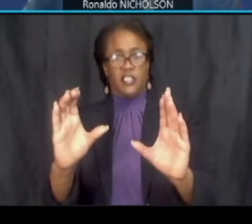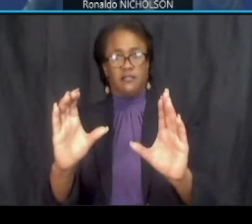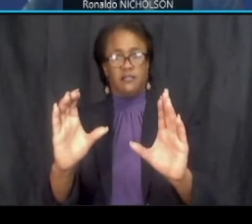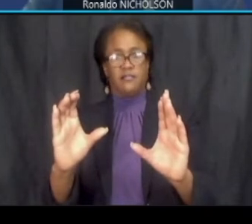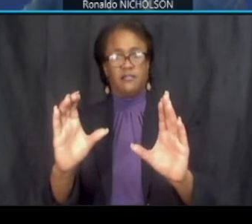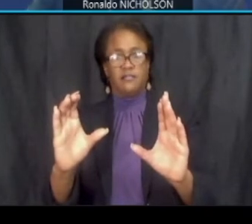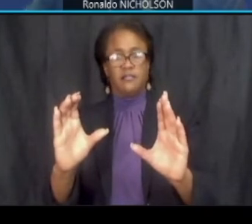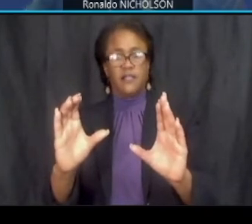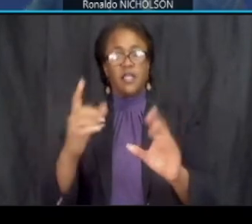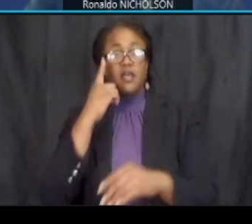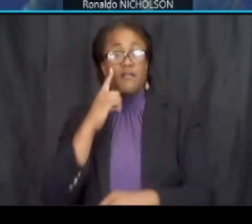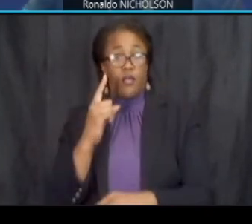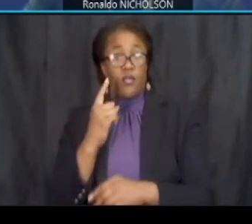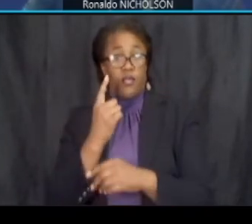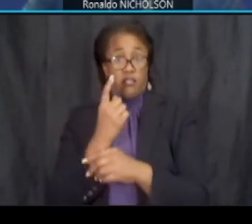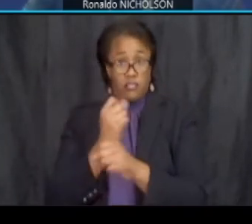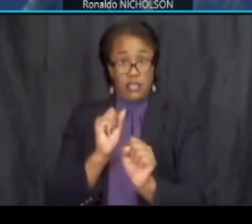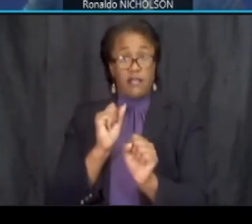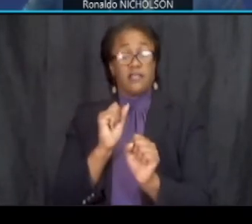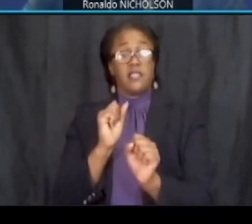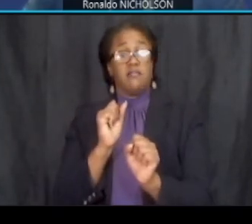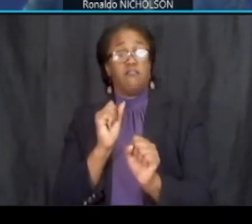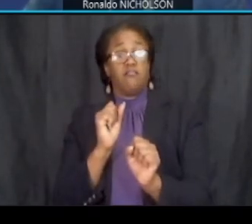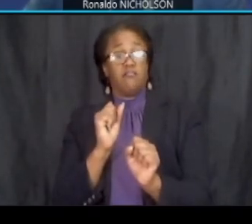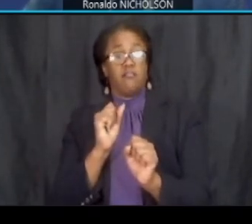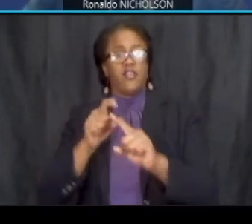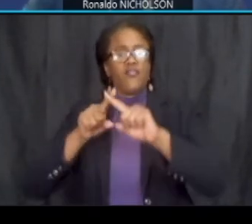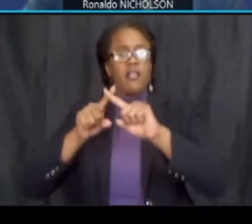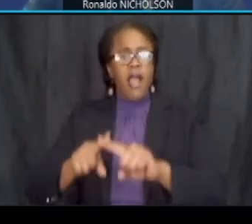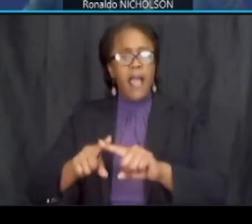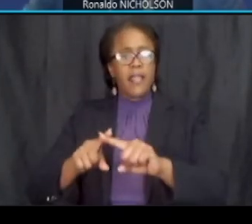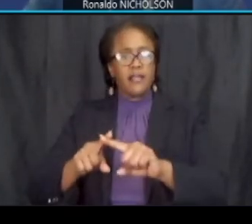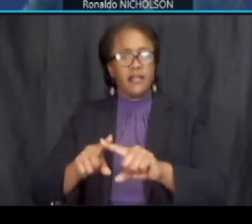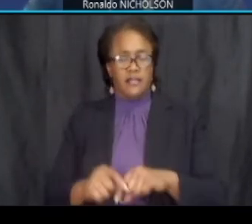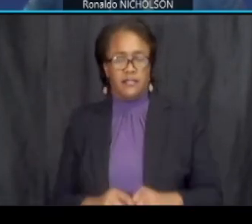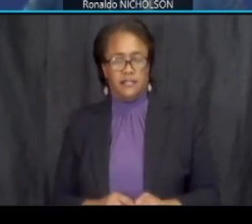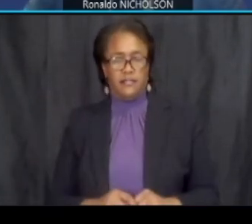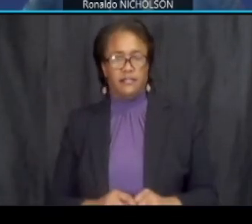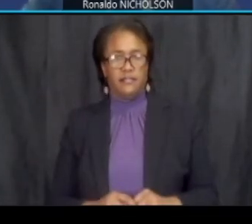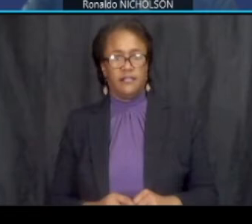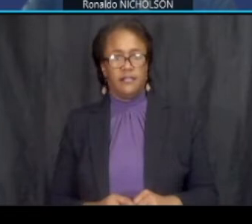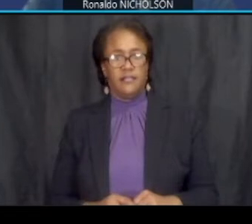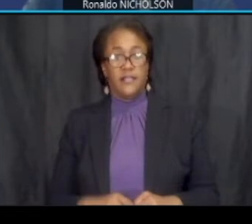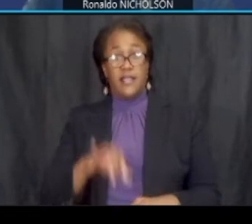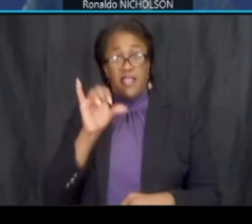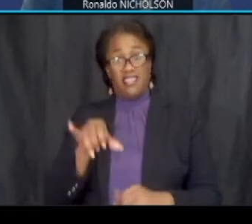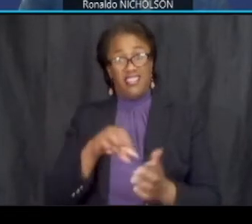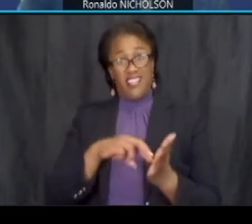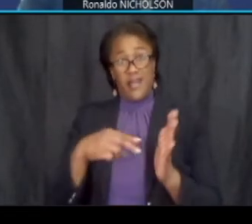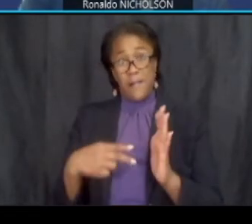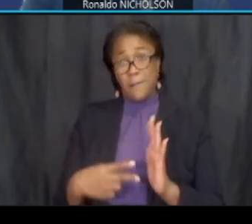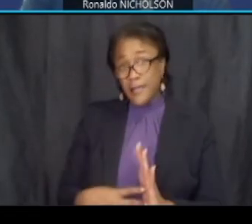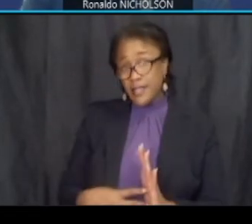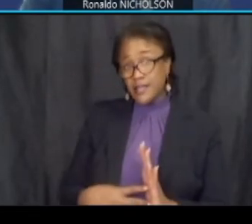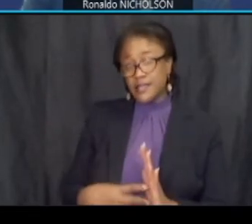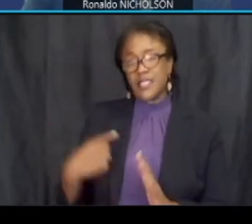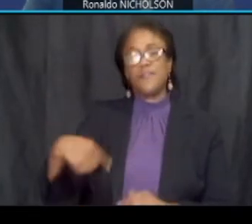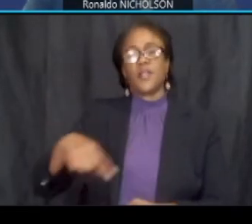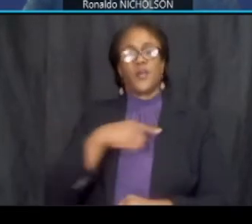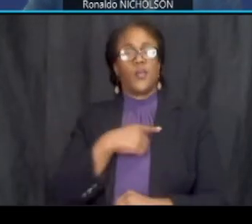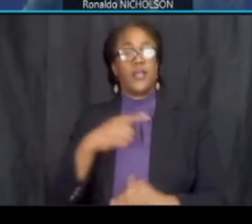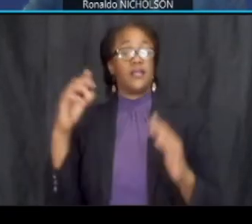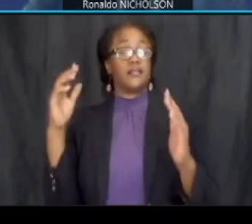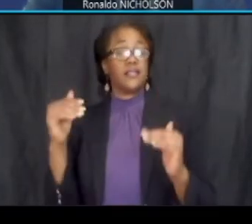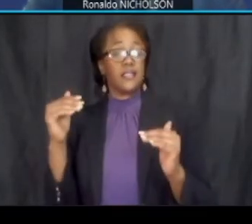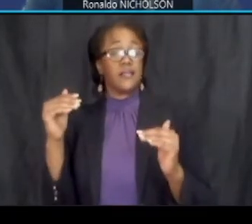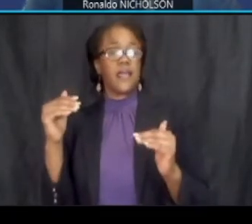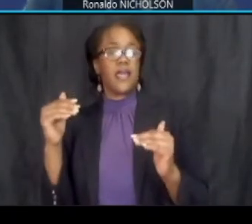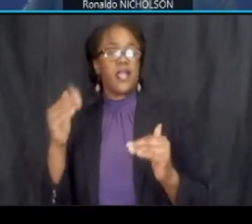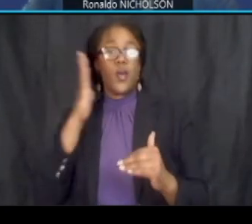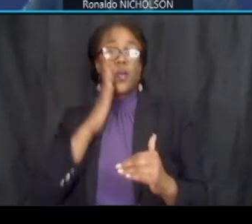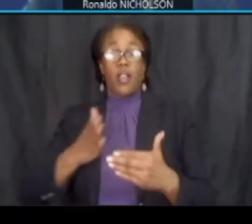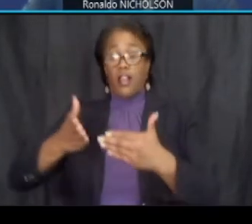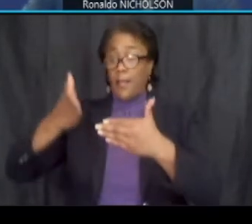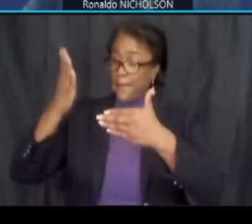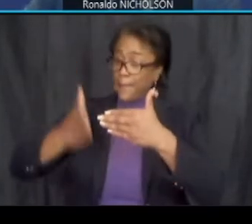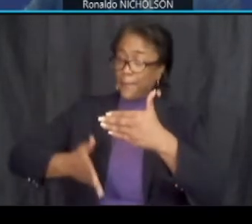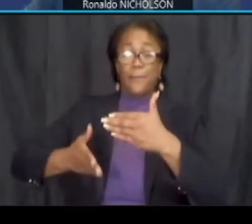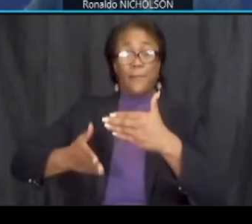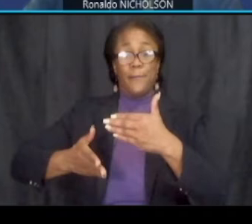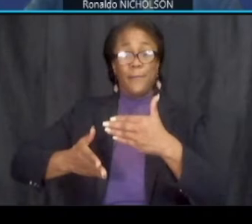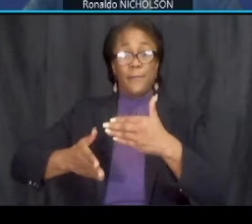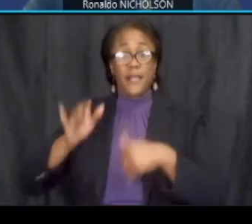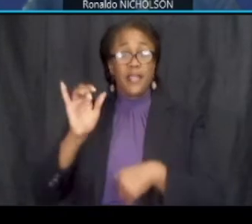for safety and reliability that means that we we anticipate complete completion of the benning road